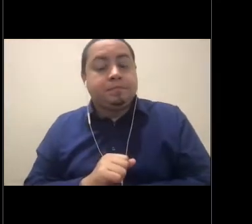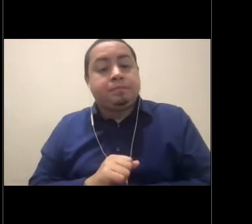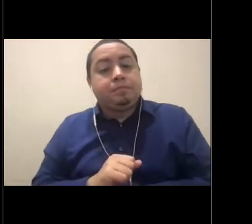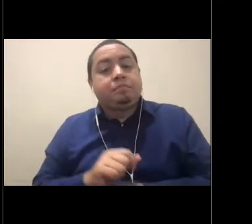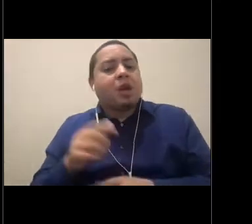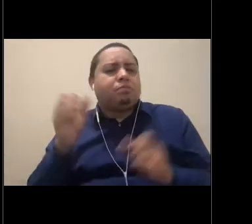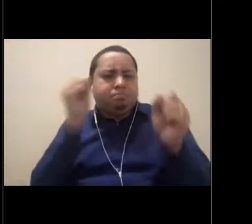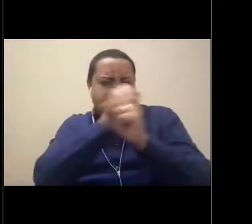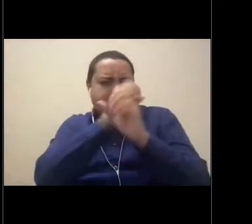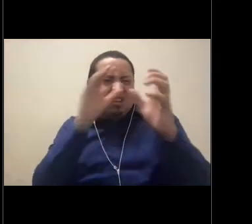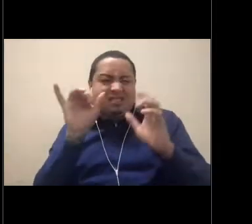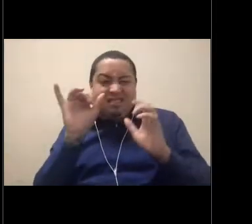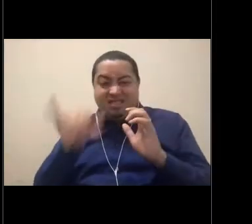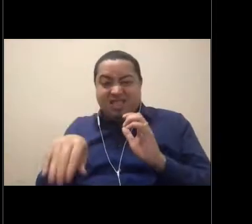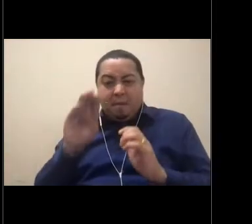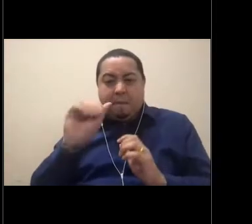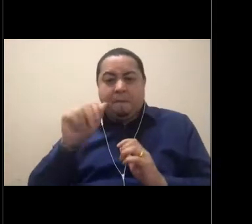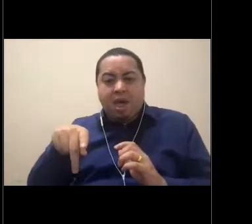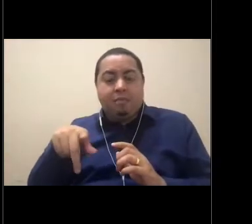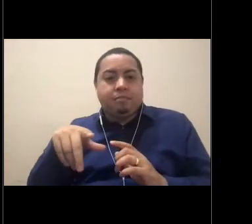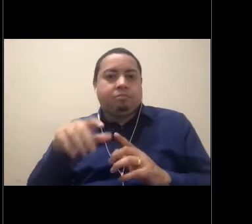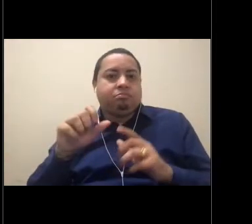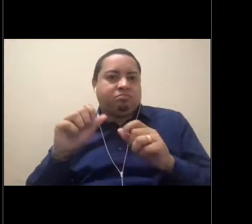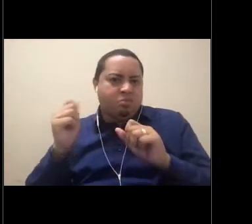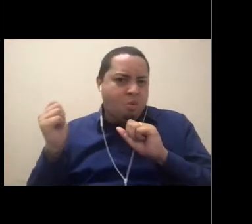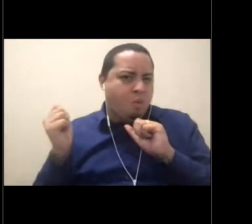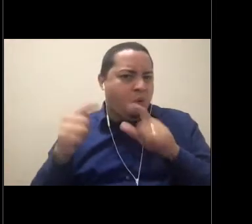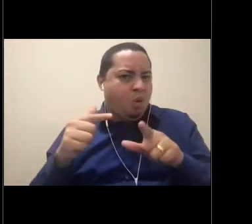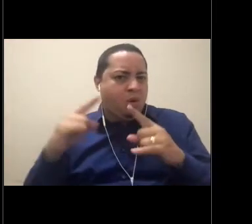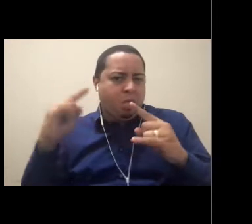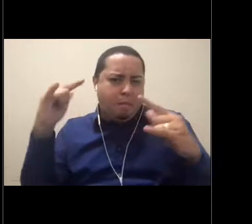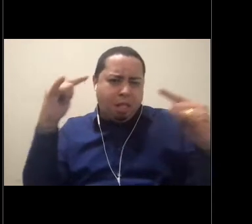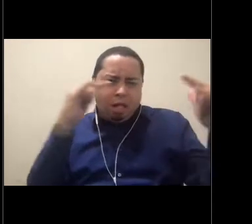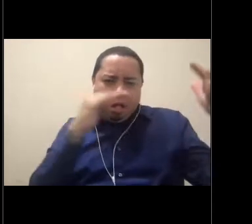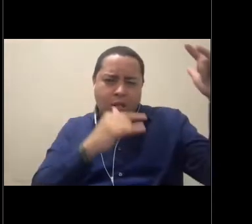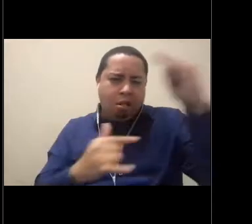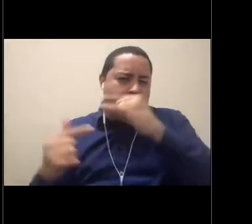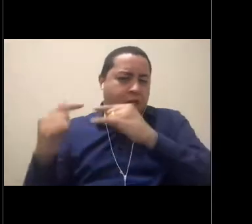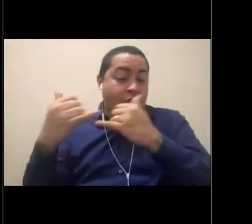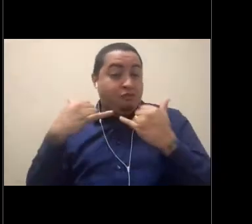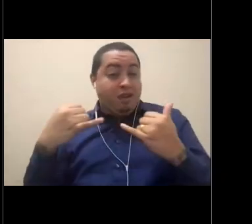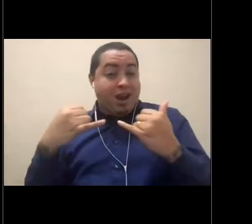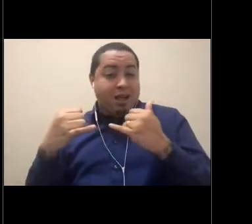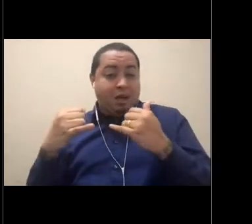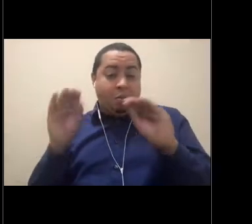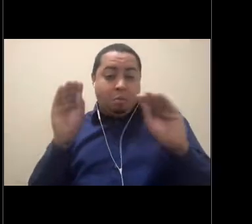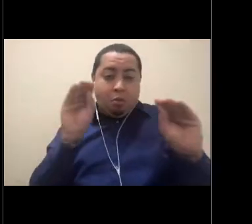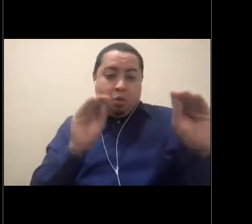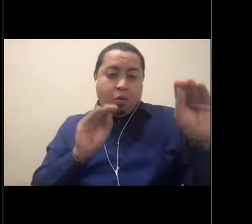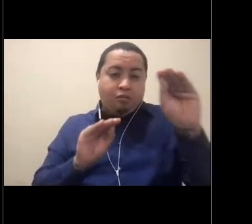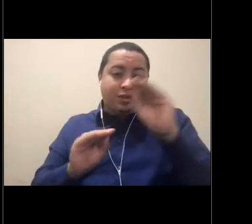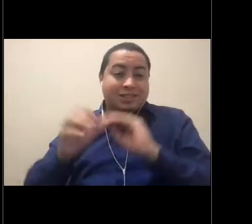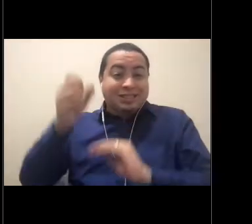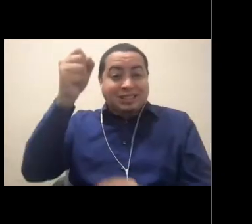It's a snapshot showing how many planes are currently in transit in the Southeast U.S and in Mexico